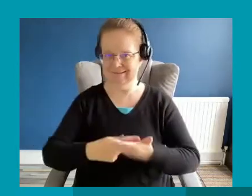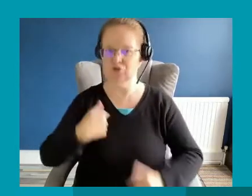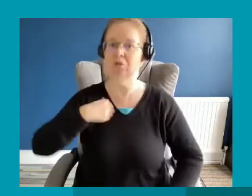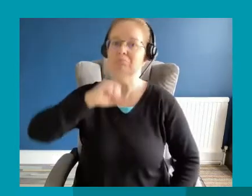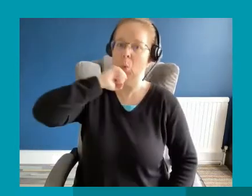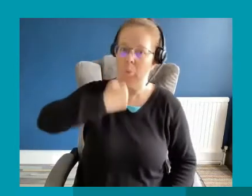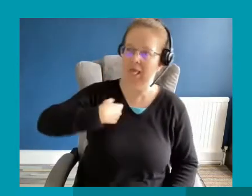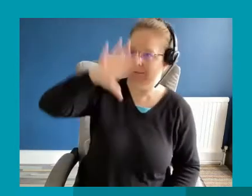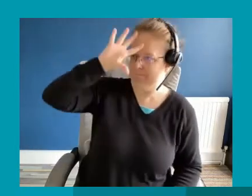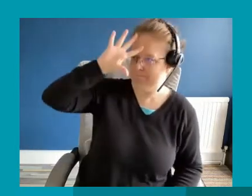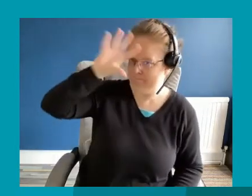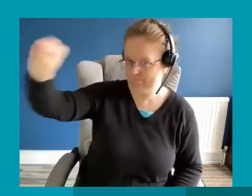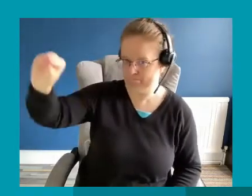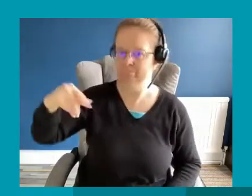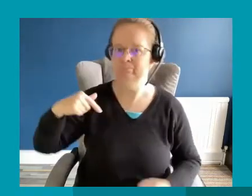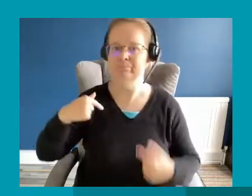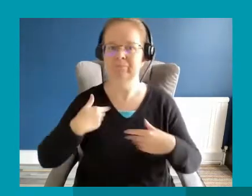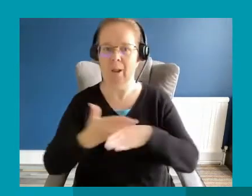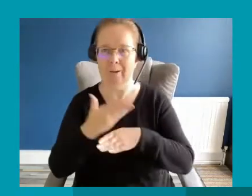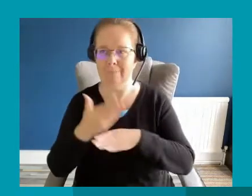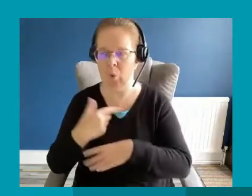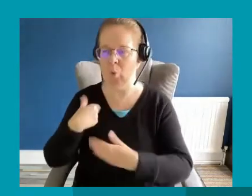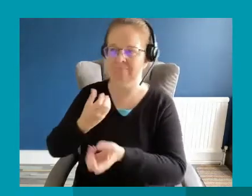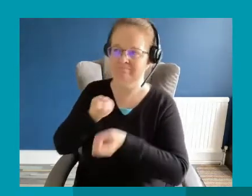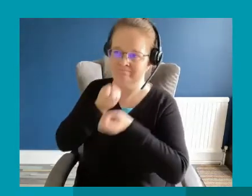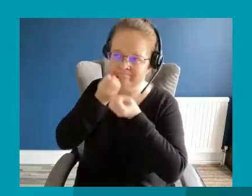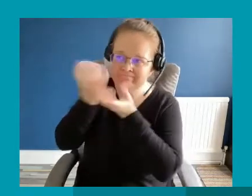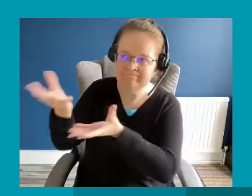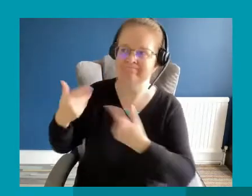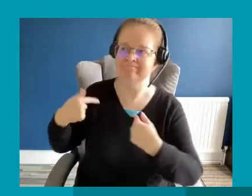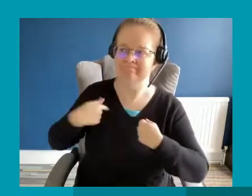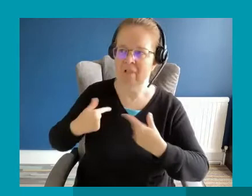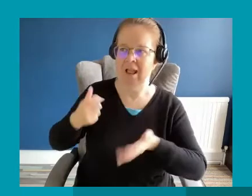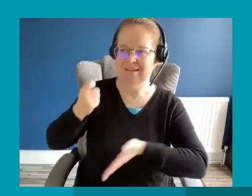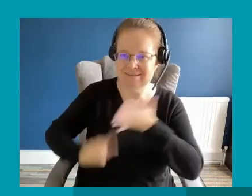You're going to discuss your disability, your impairment, or your condition, right?